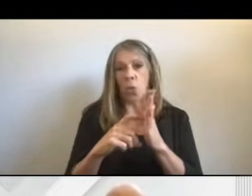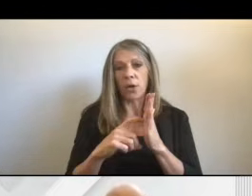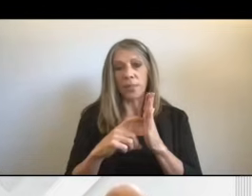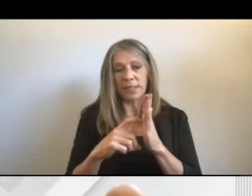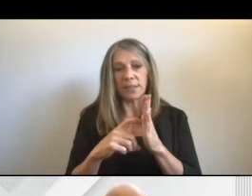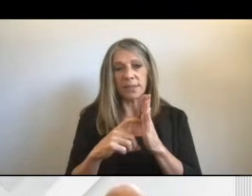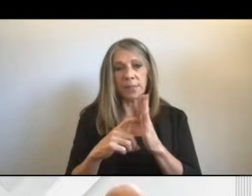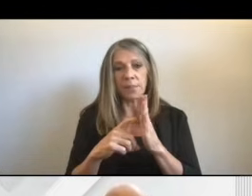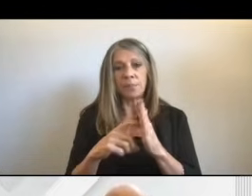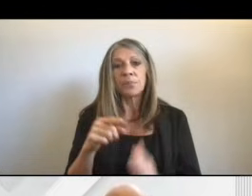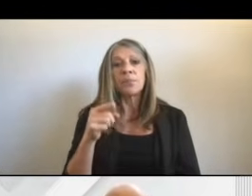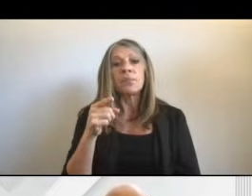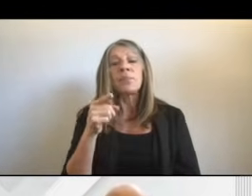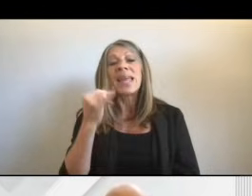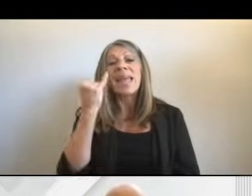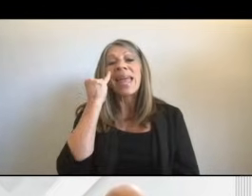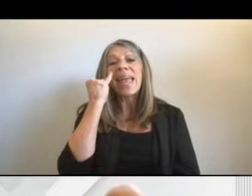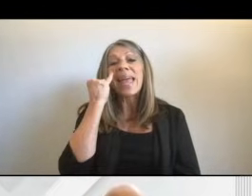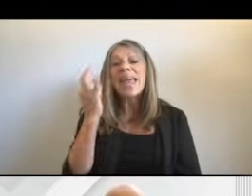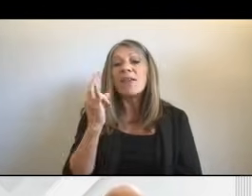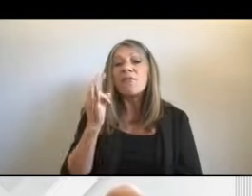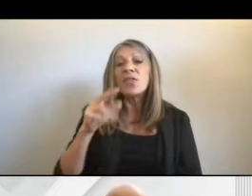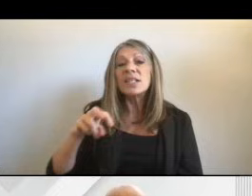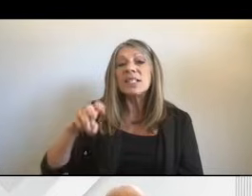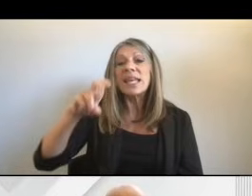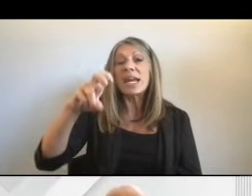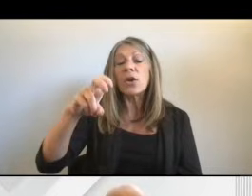and this is if the stairs are in the pedestrian access route,